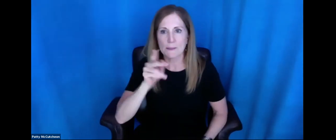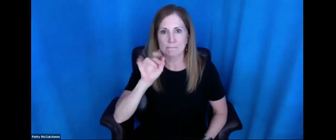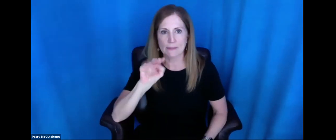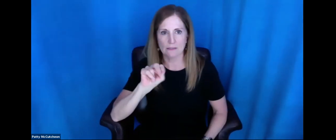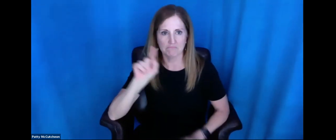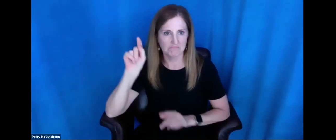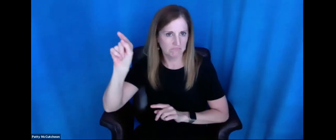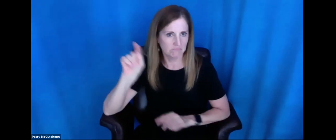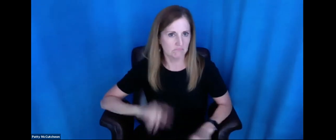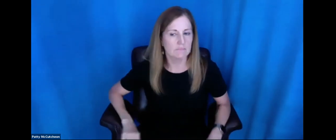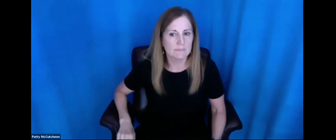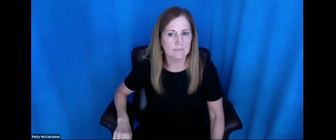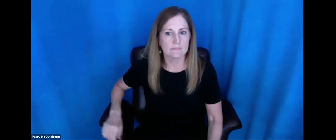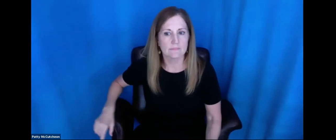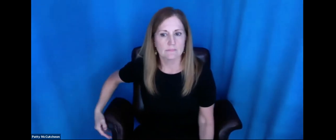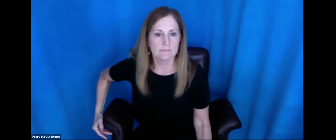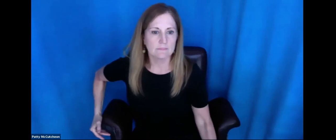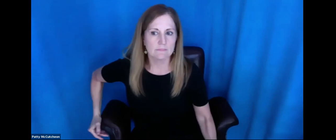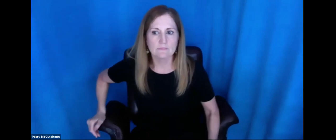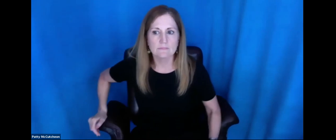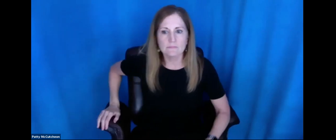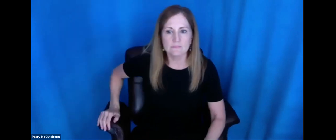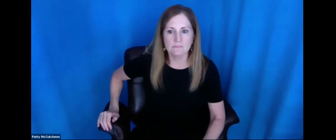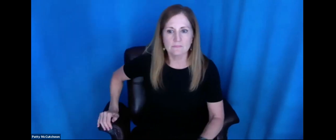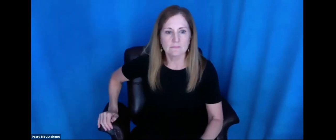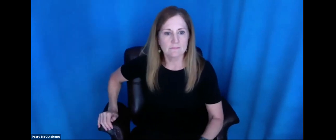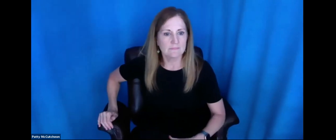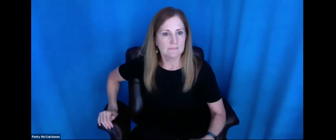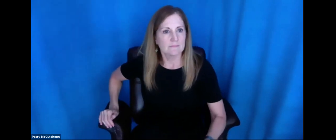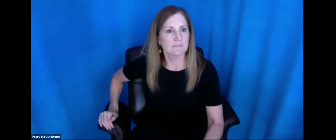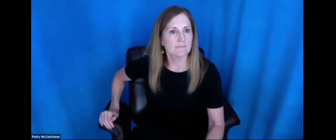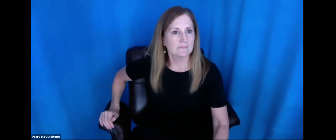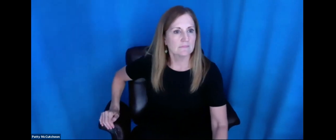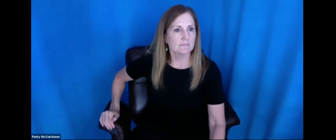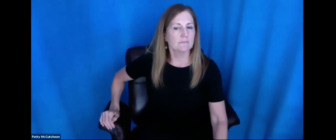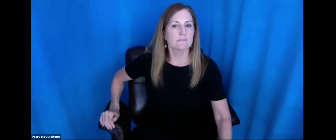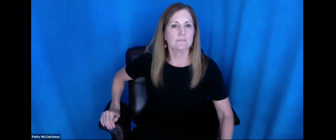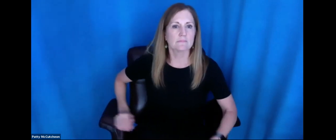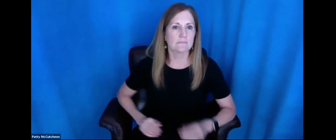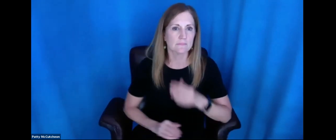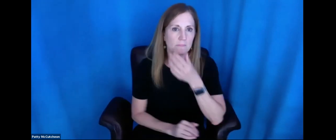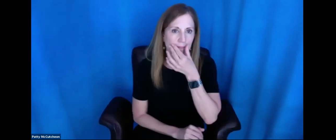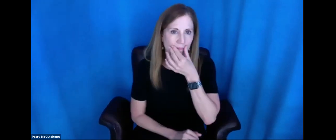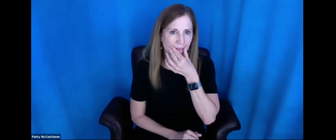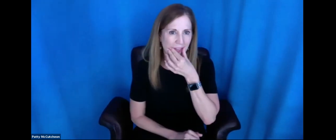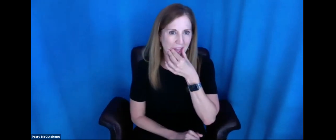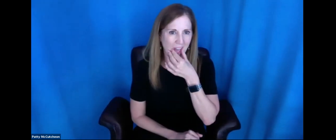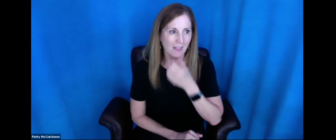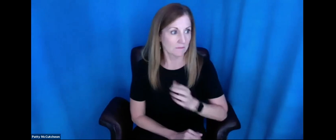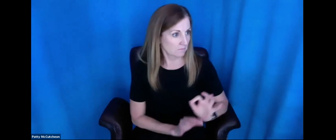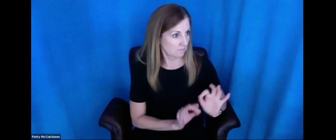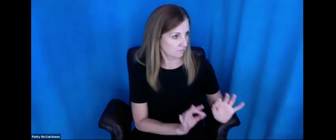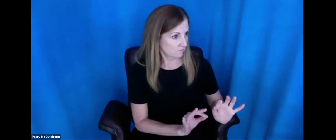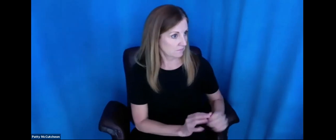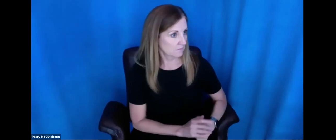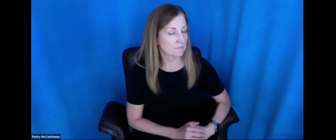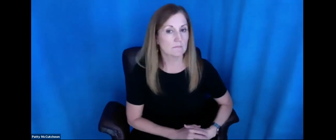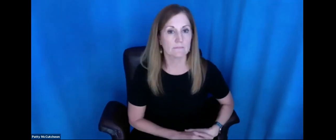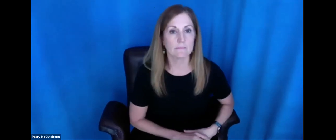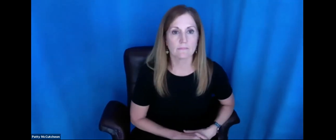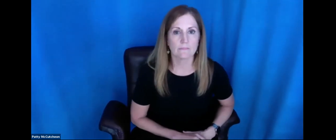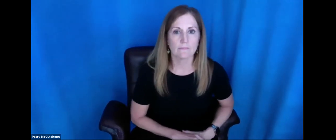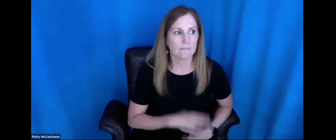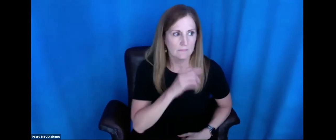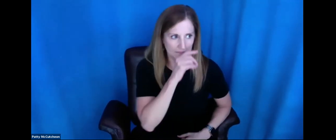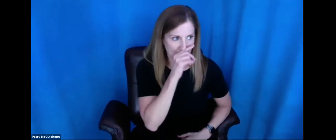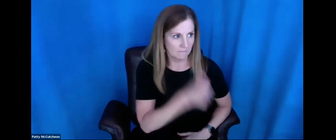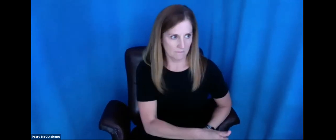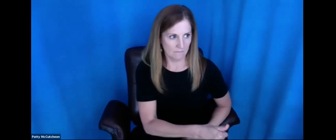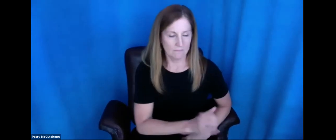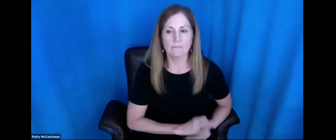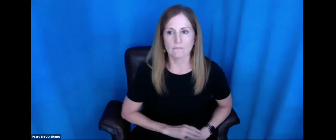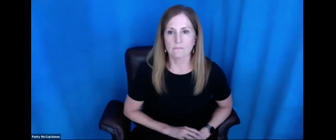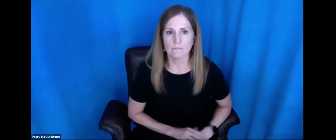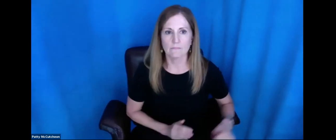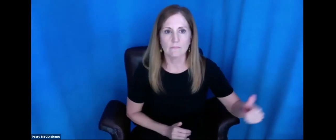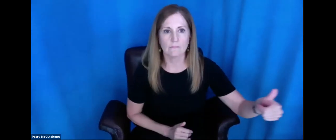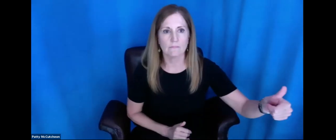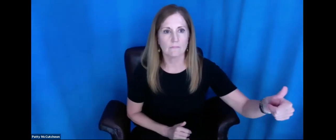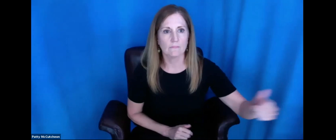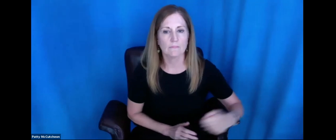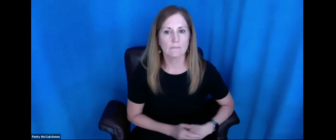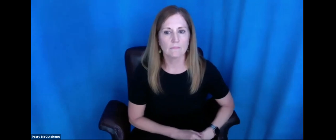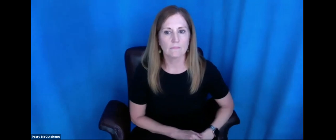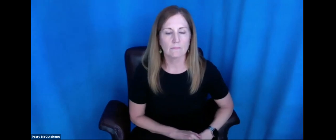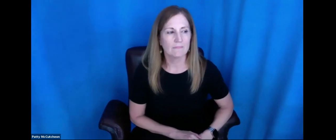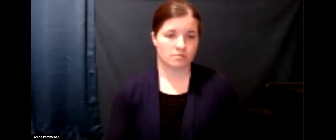we'll switch interpreters, Michael.